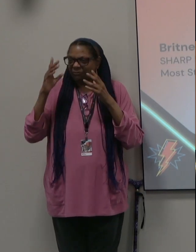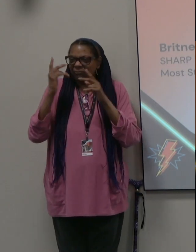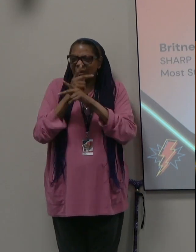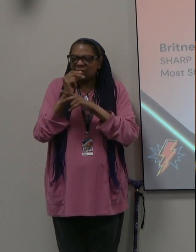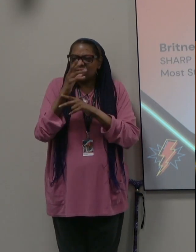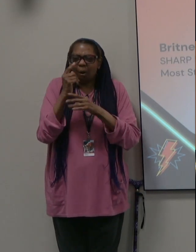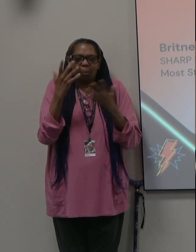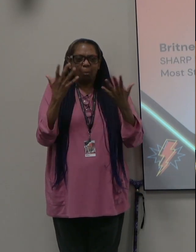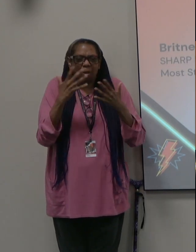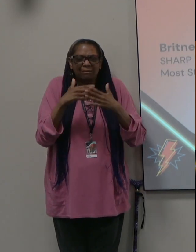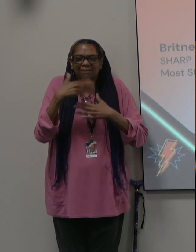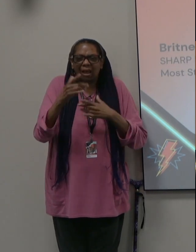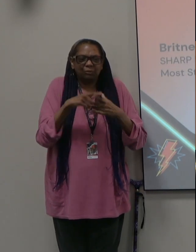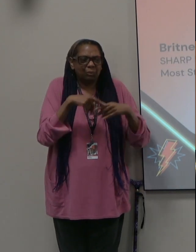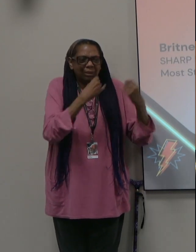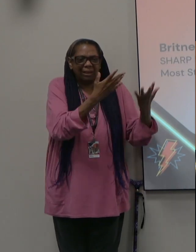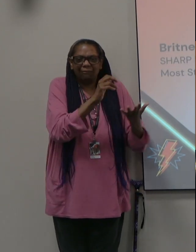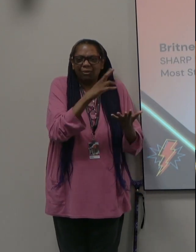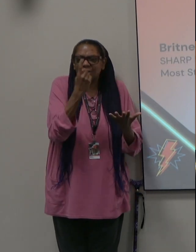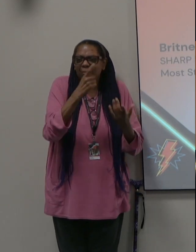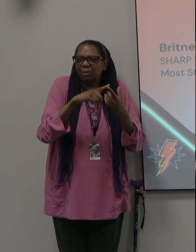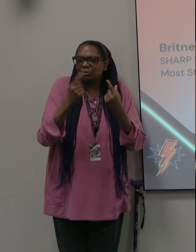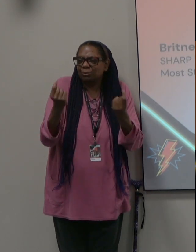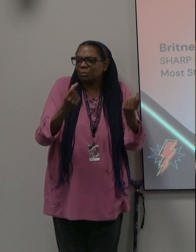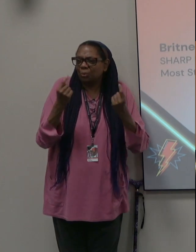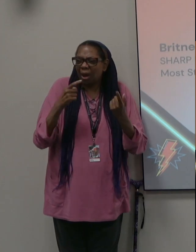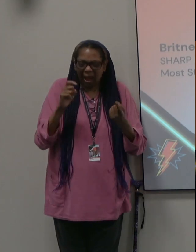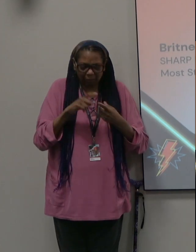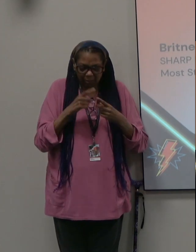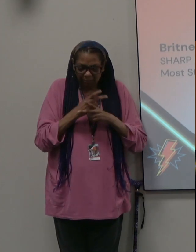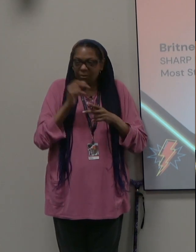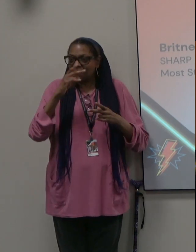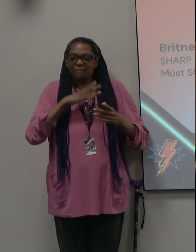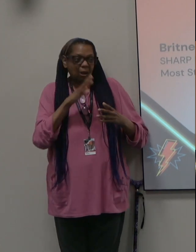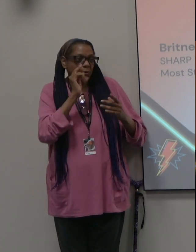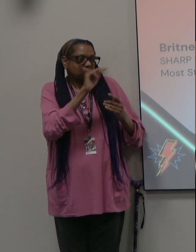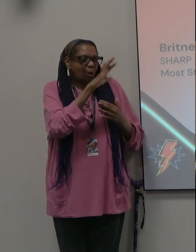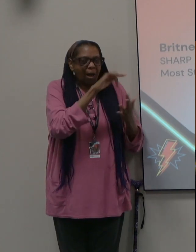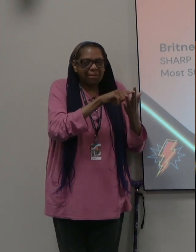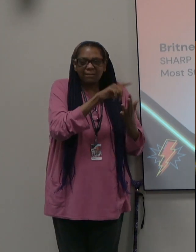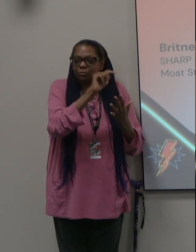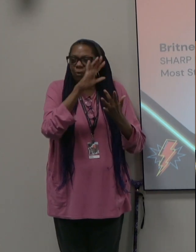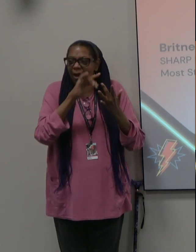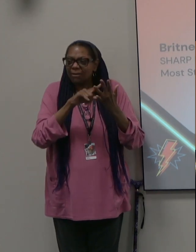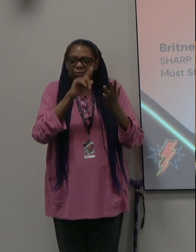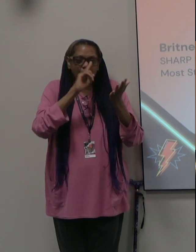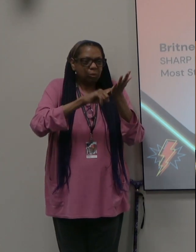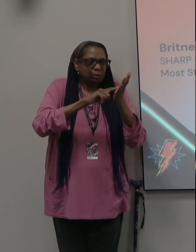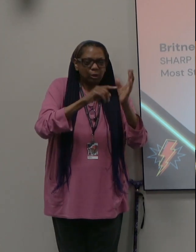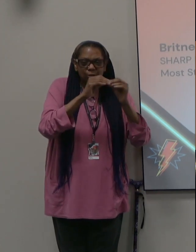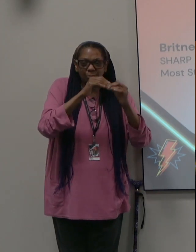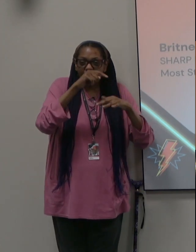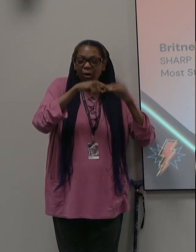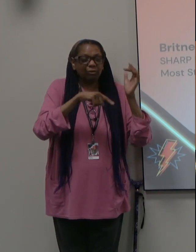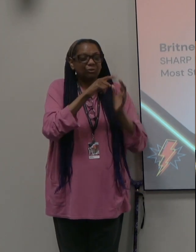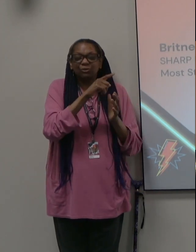She worked hard, and she figured out what she wanted to do next. Once she figured out what she wanted to do next, she would do it.